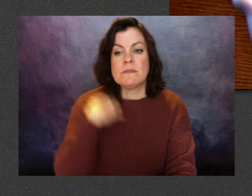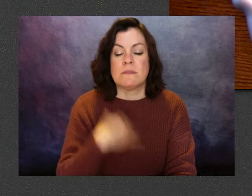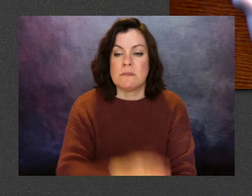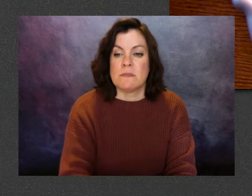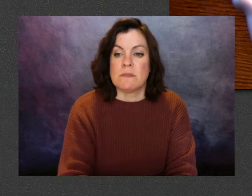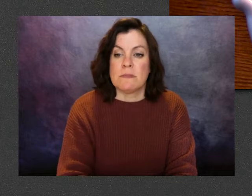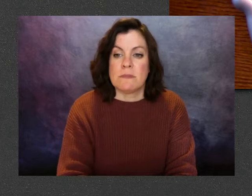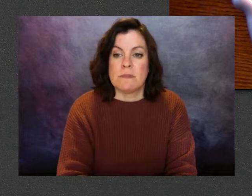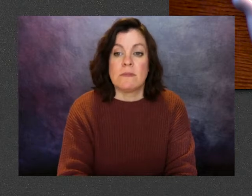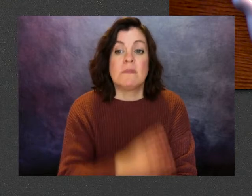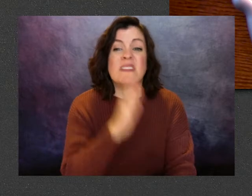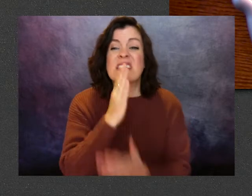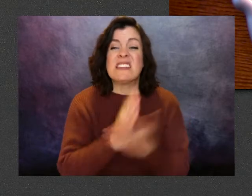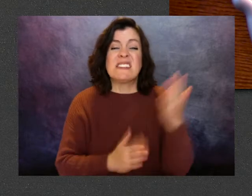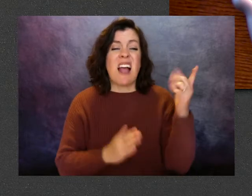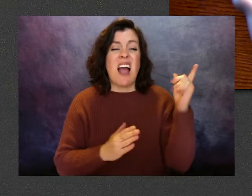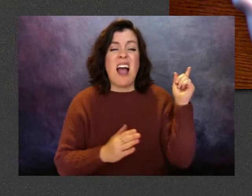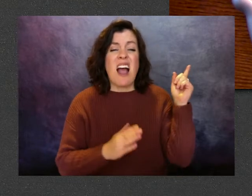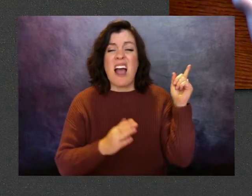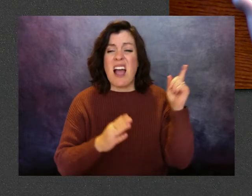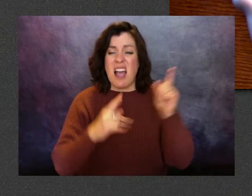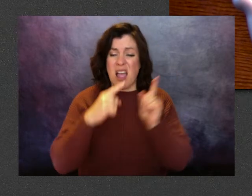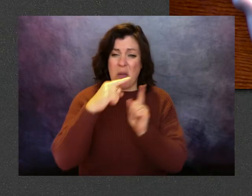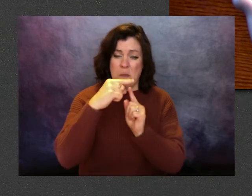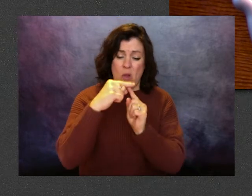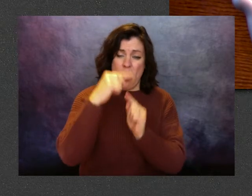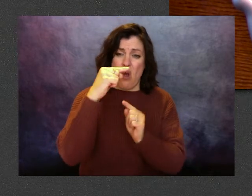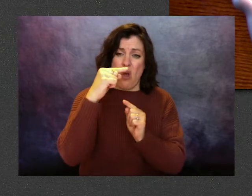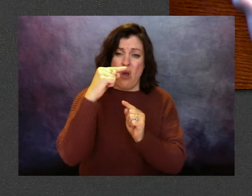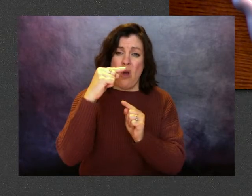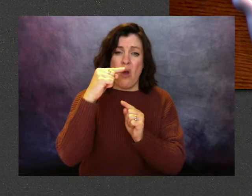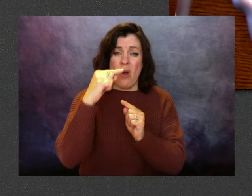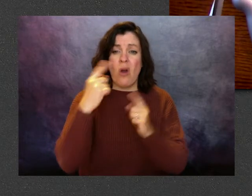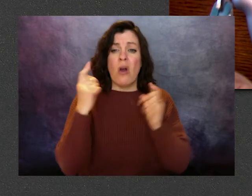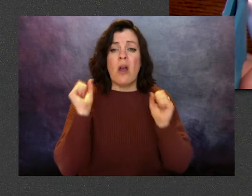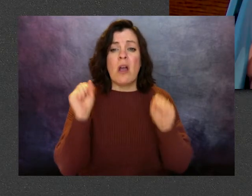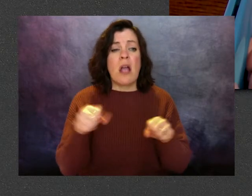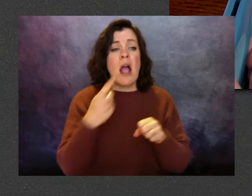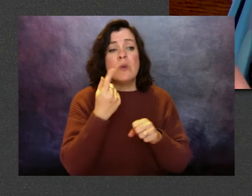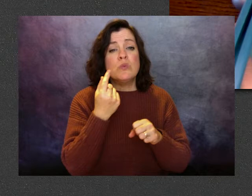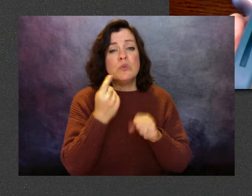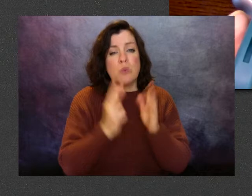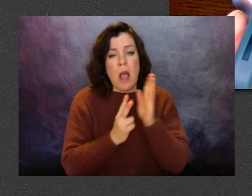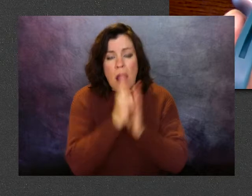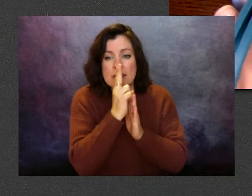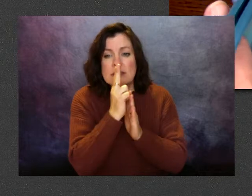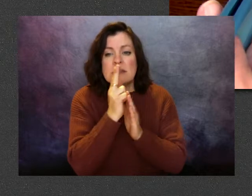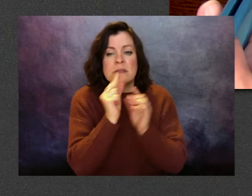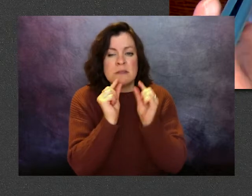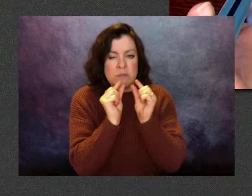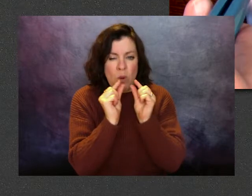the cotton swabs, you can also use a pair of scissors to just cut them in half.